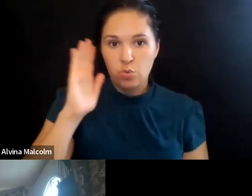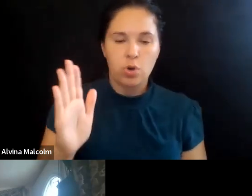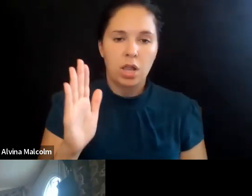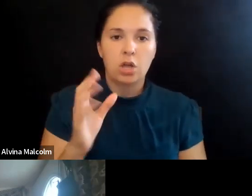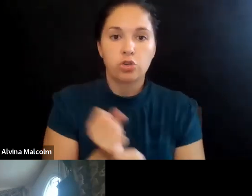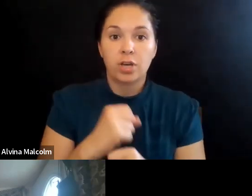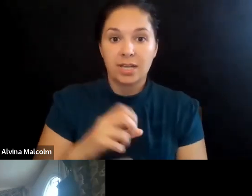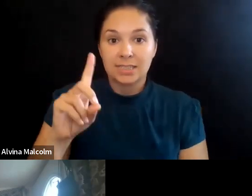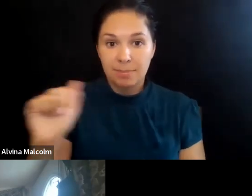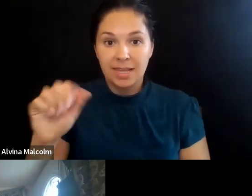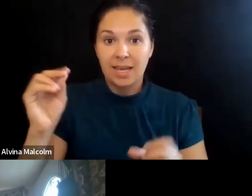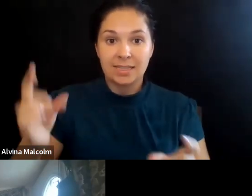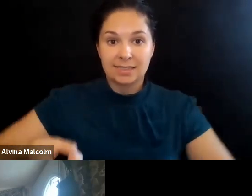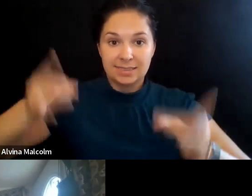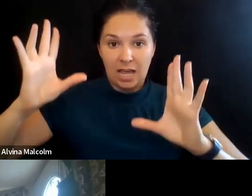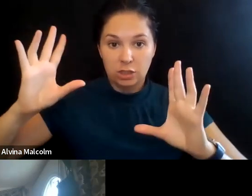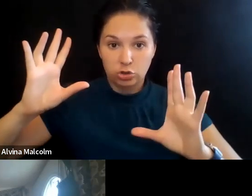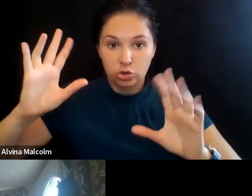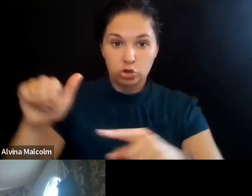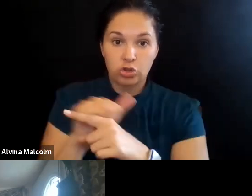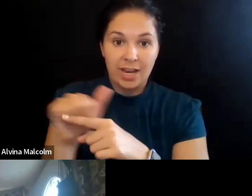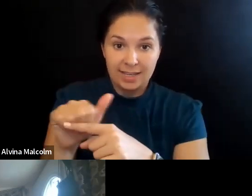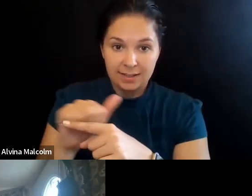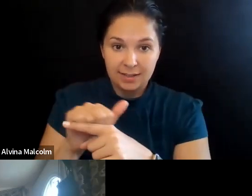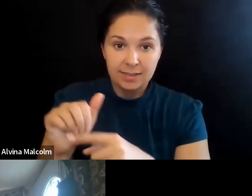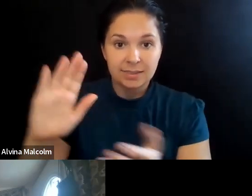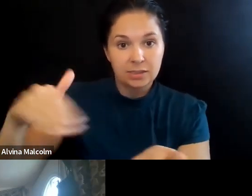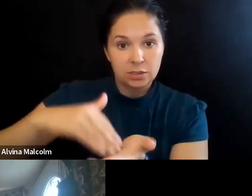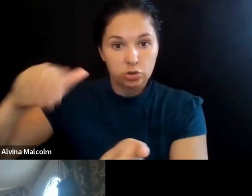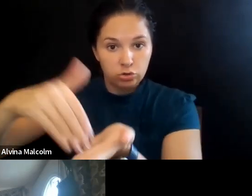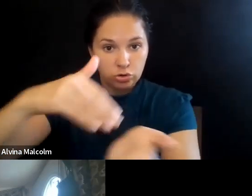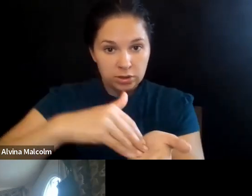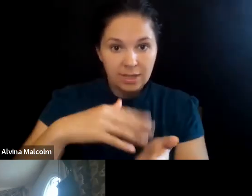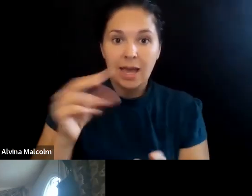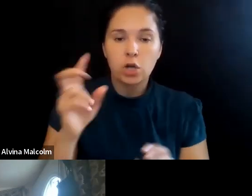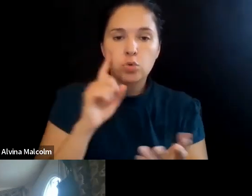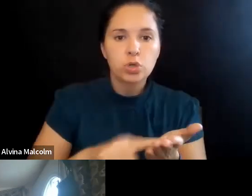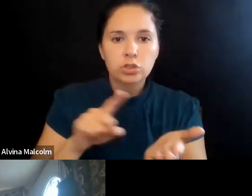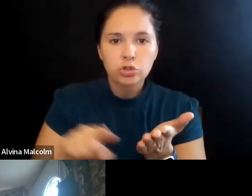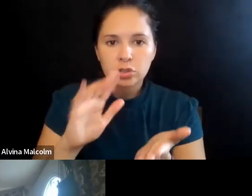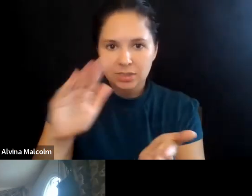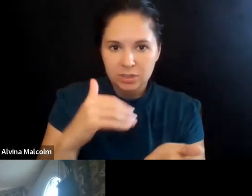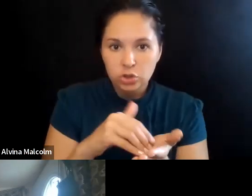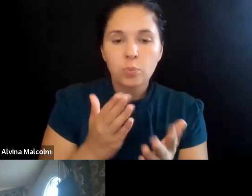senate and works, who will reintroduce it into the house. REAADI would create